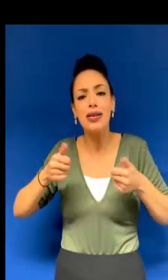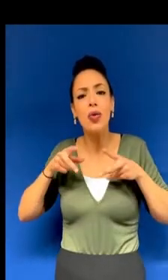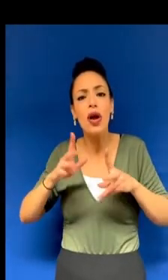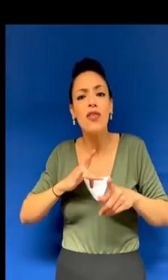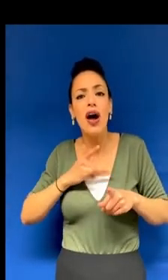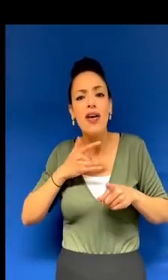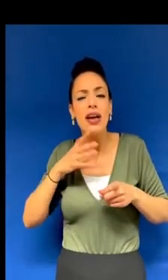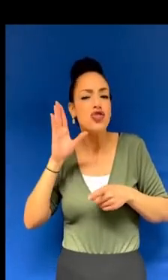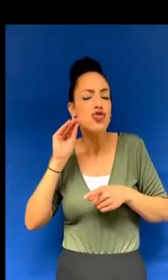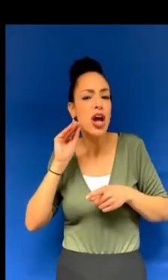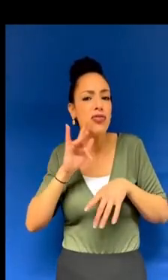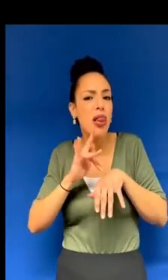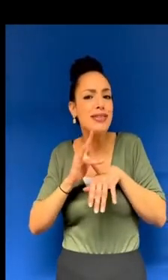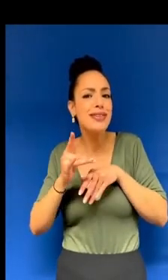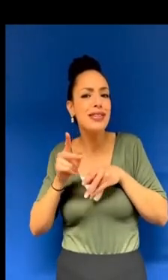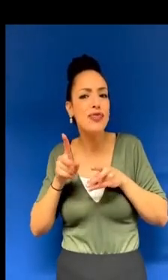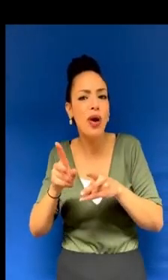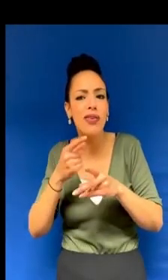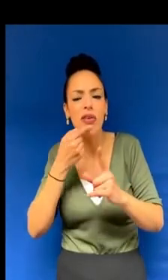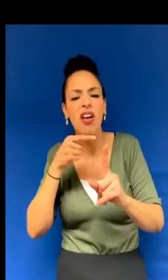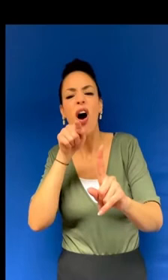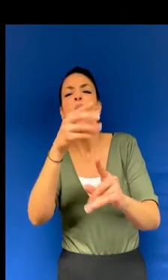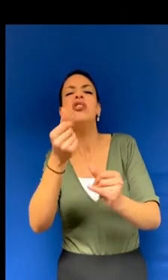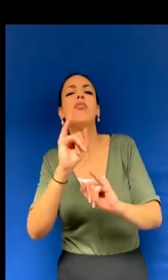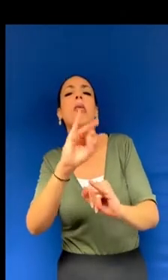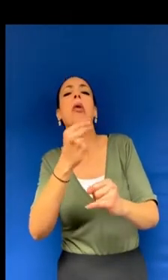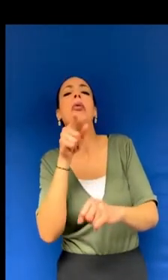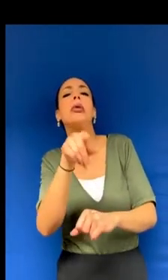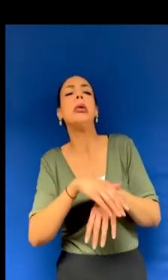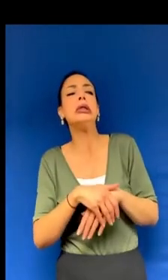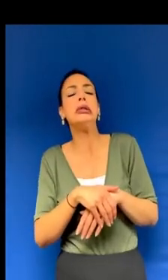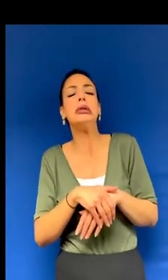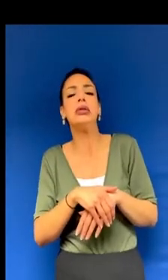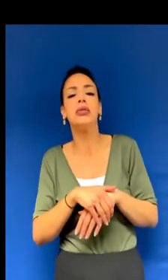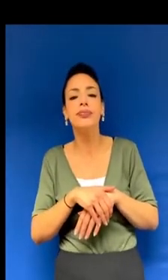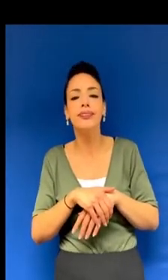communities, and families, and individuals, into more healthy ways of being in life. In a